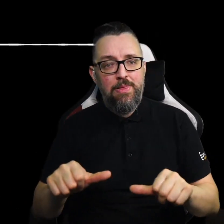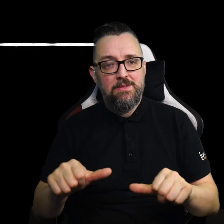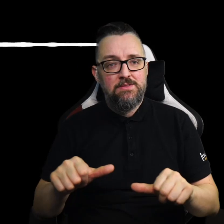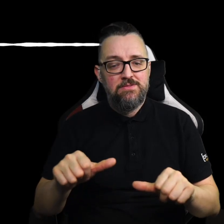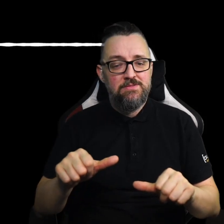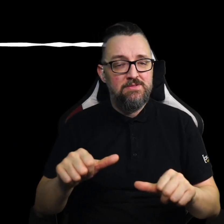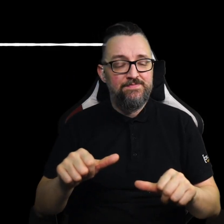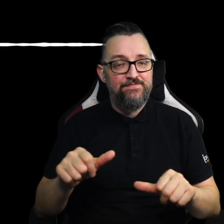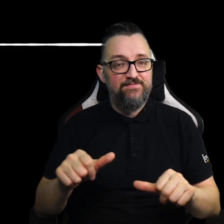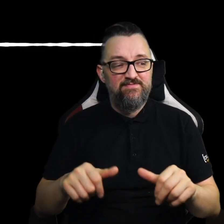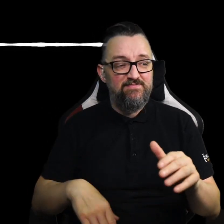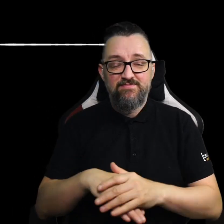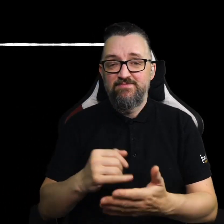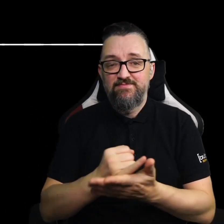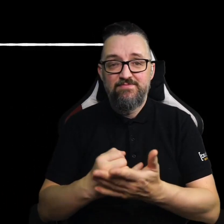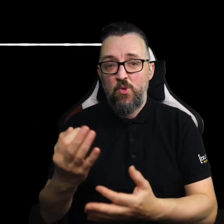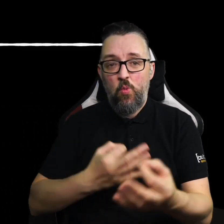It's the only truth anyone can grapple with.